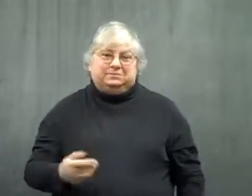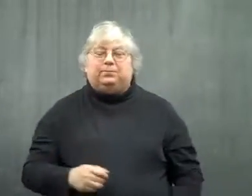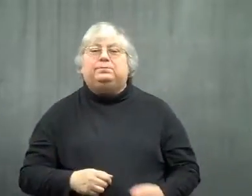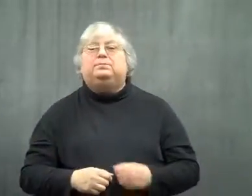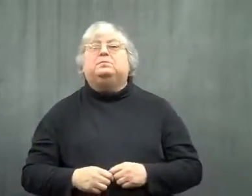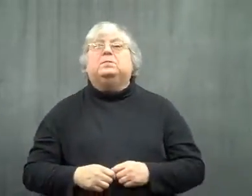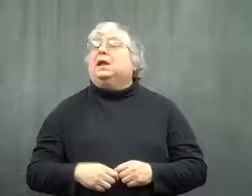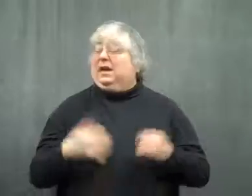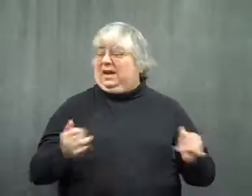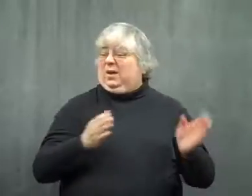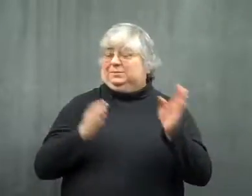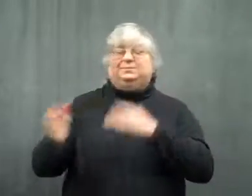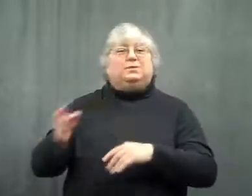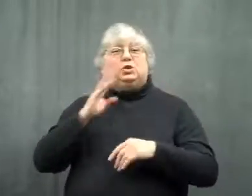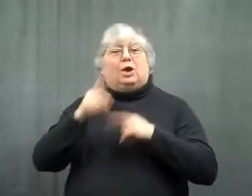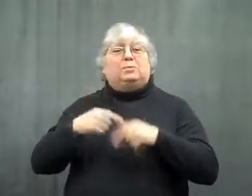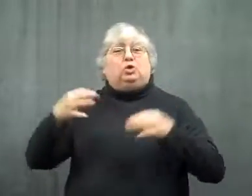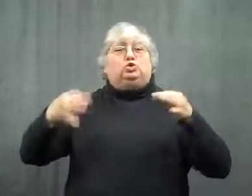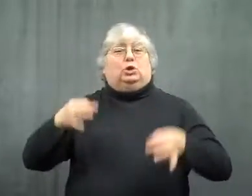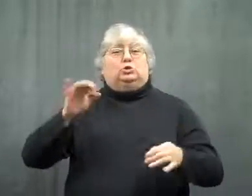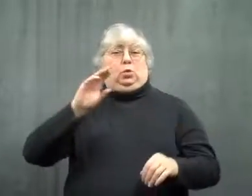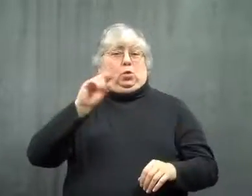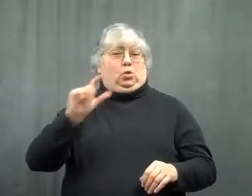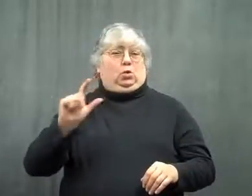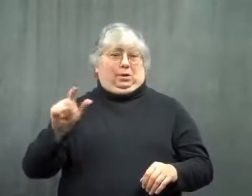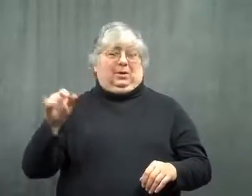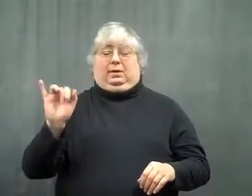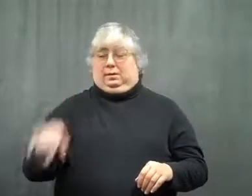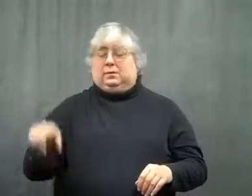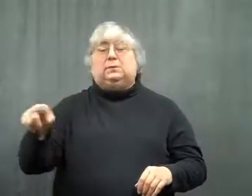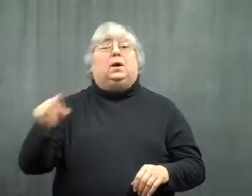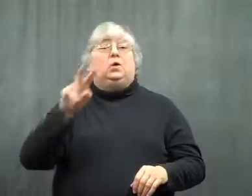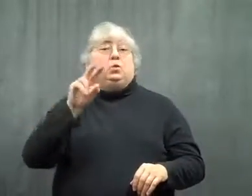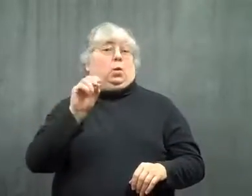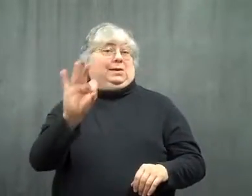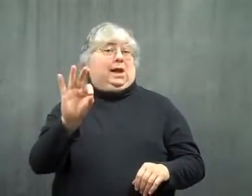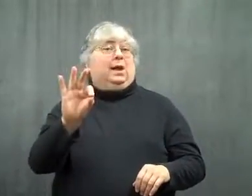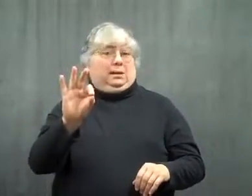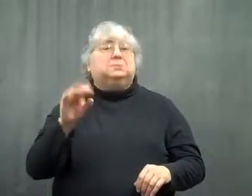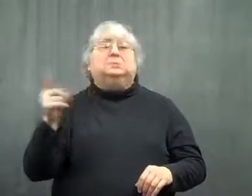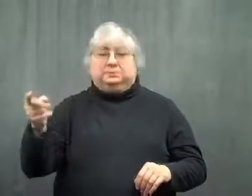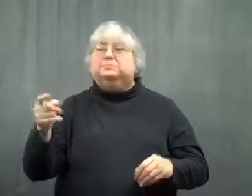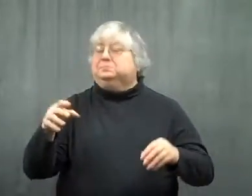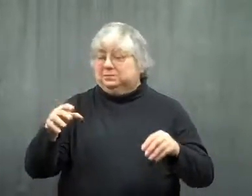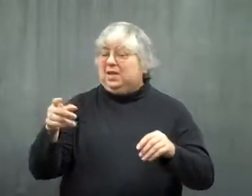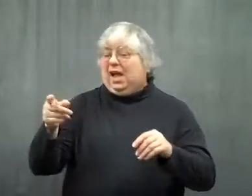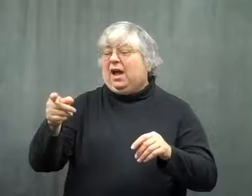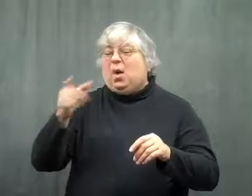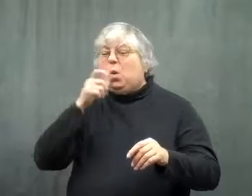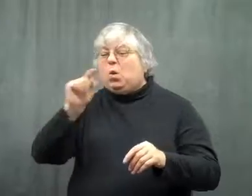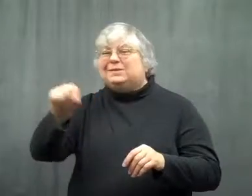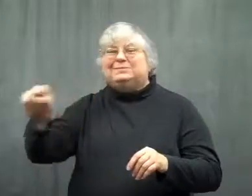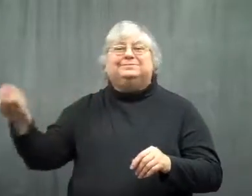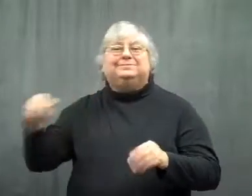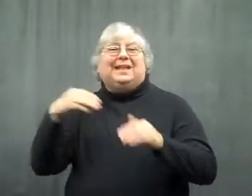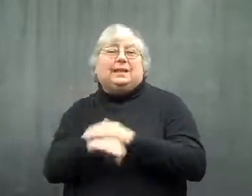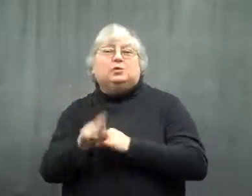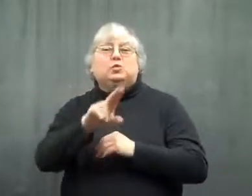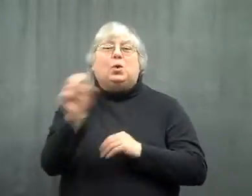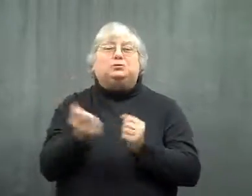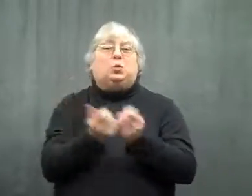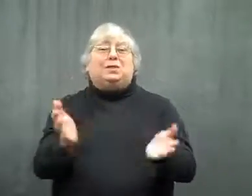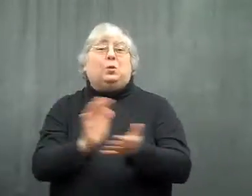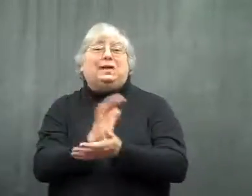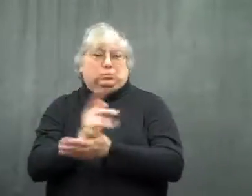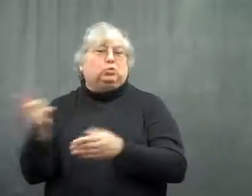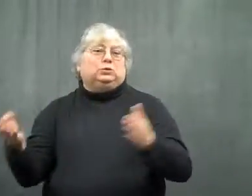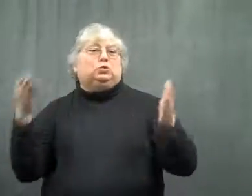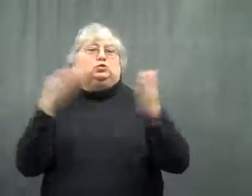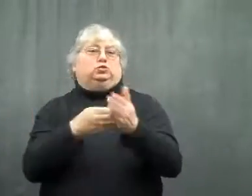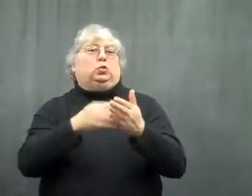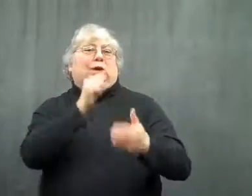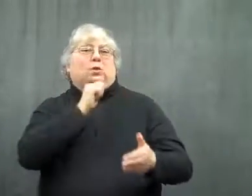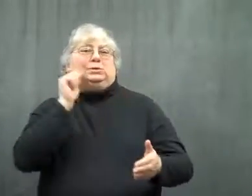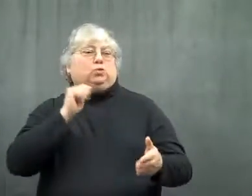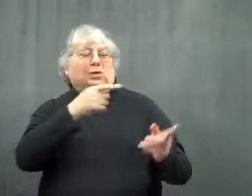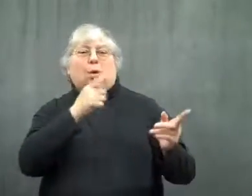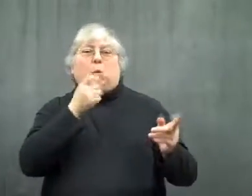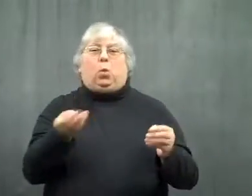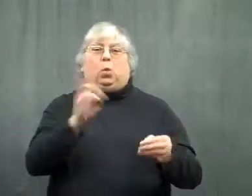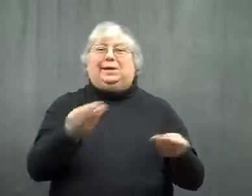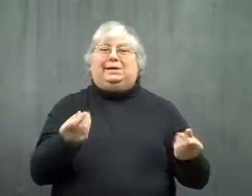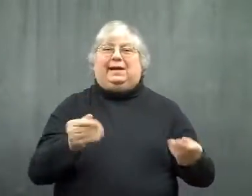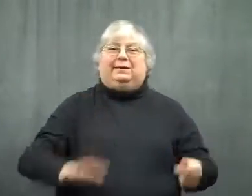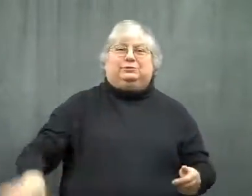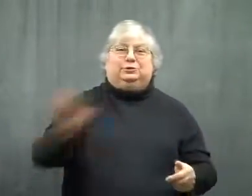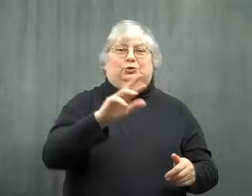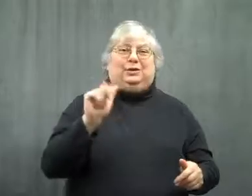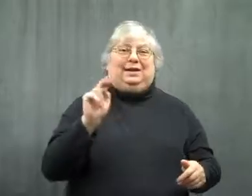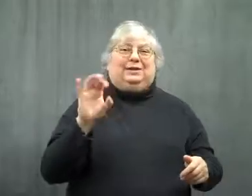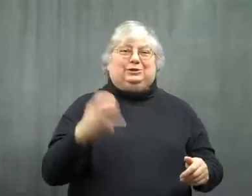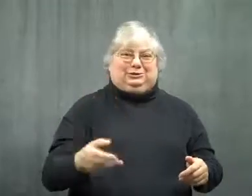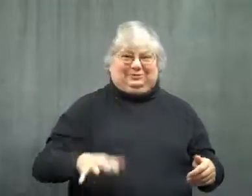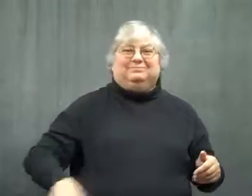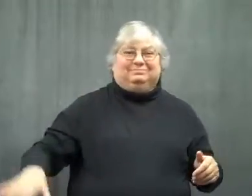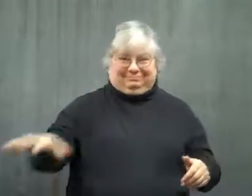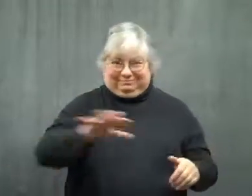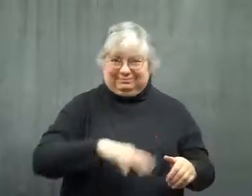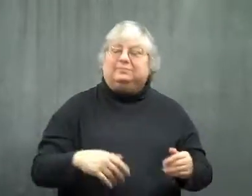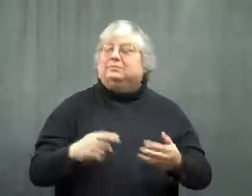As for Judge Roll, some illegal immigrants sued a rancher in 2009.